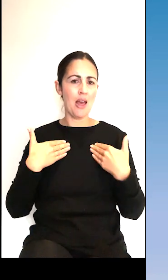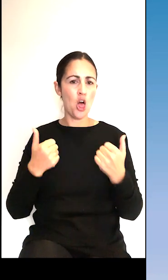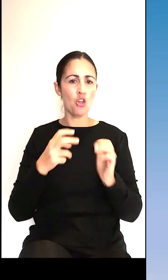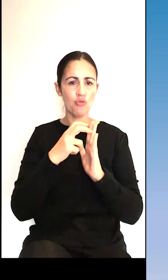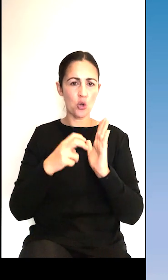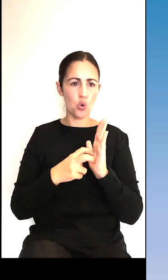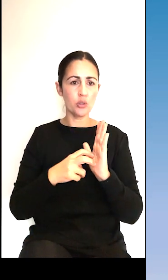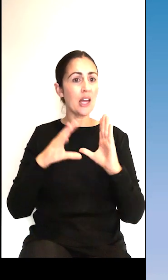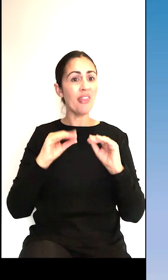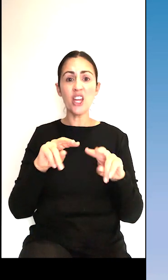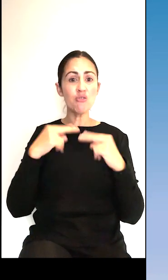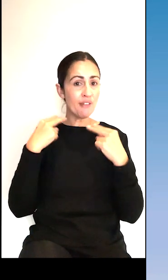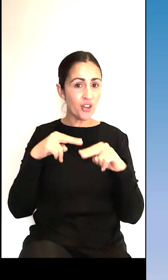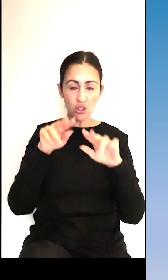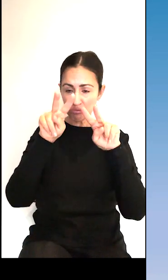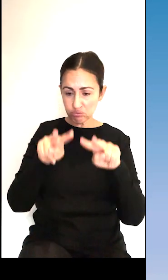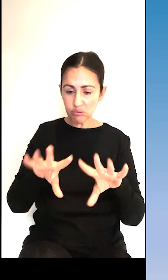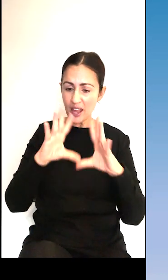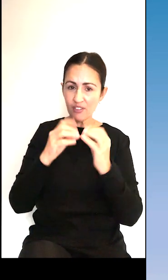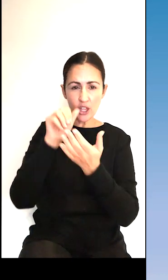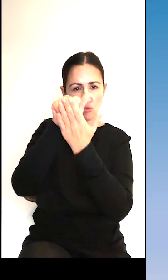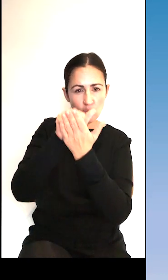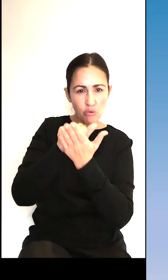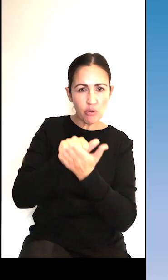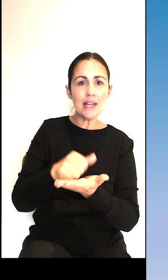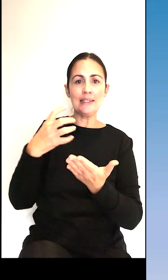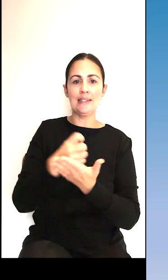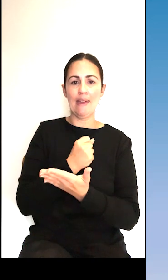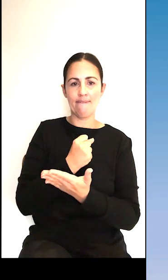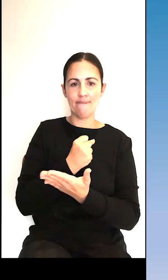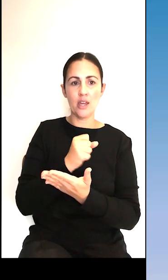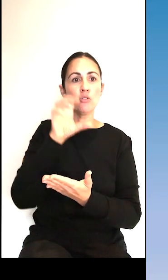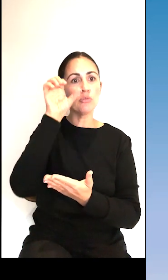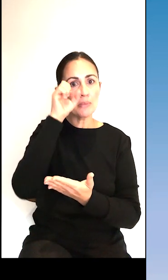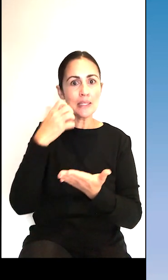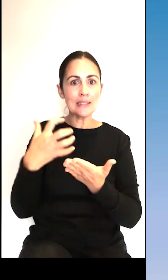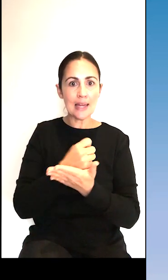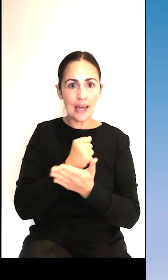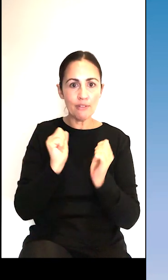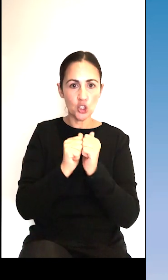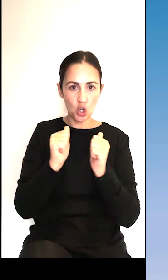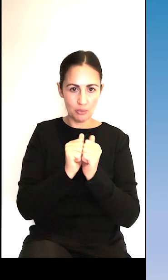review and save and make sure it's saved correctly. As I mentioned, save the document as the title, so your name,